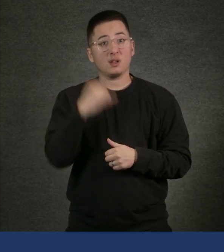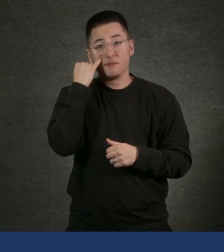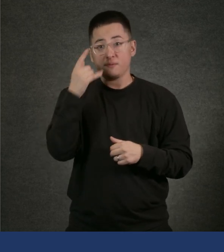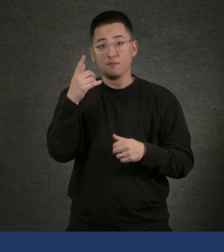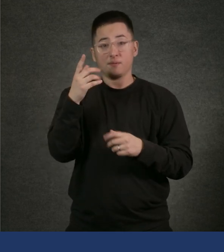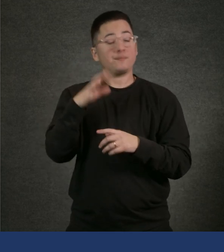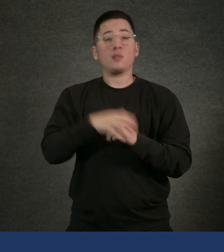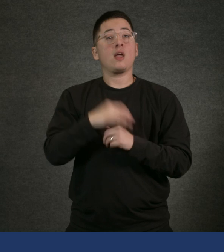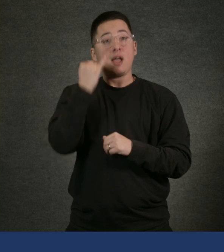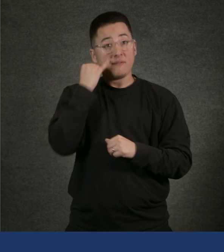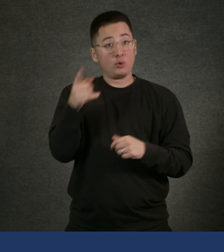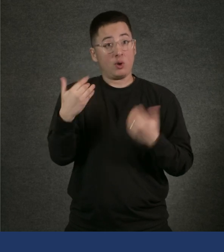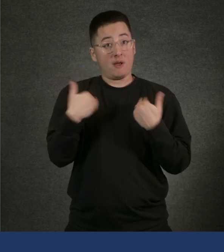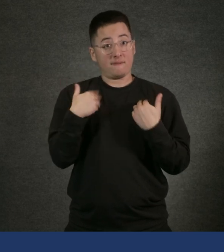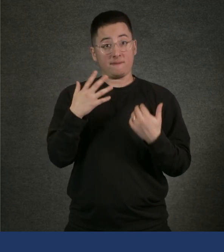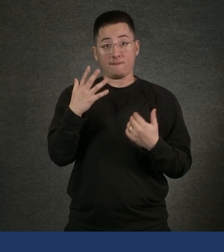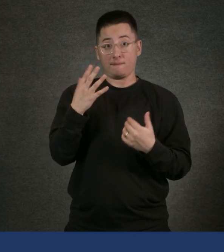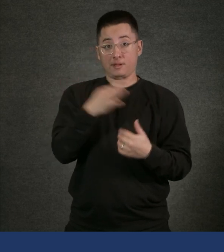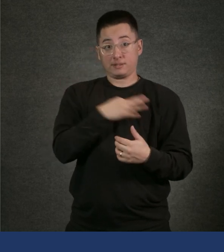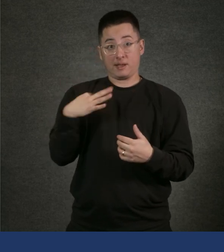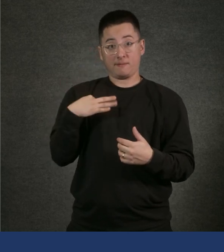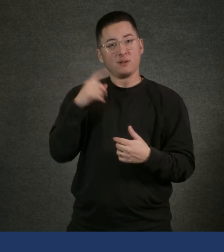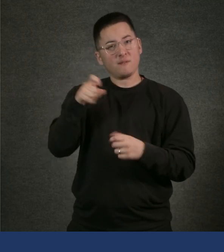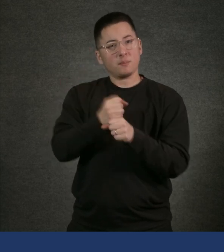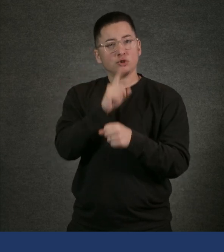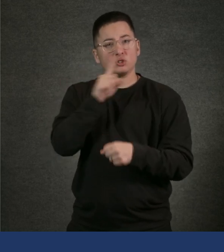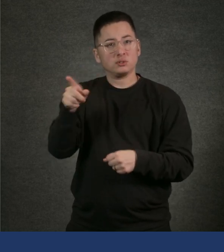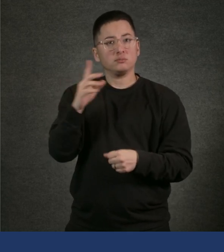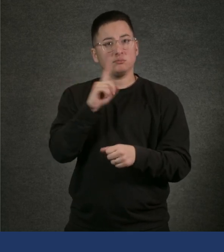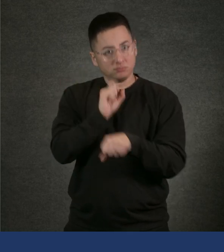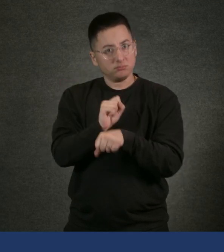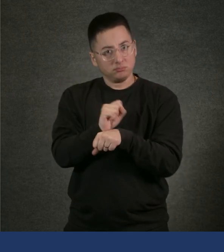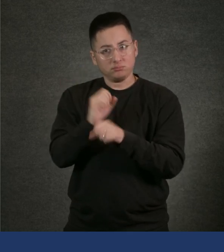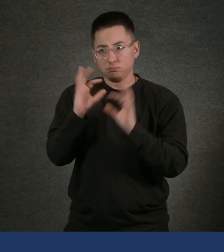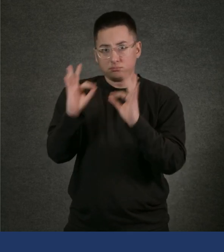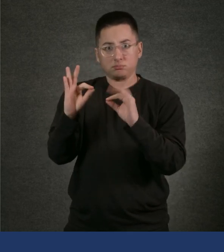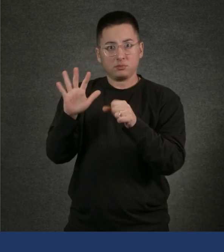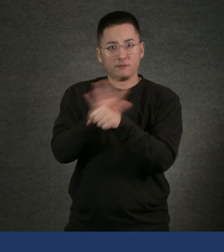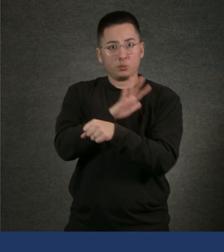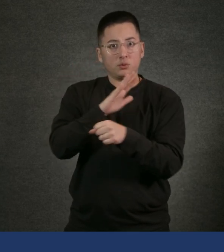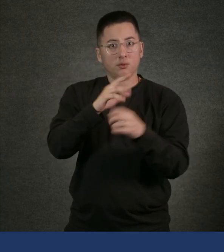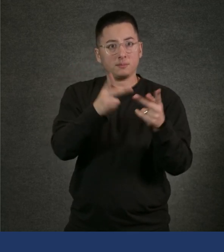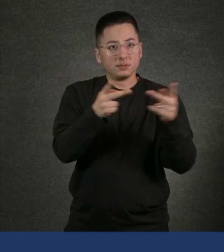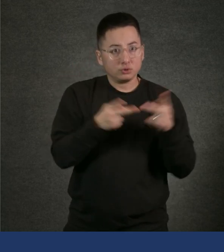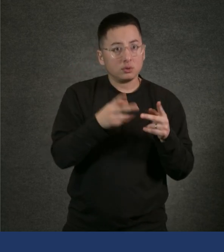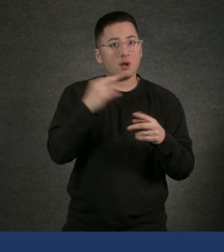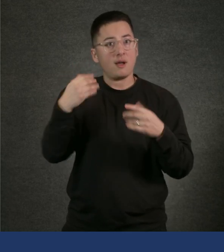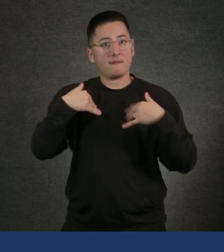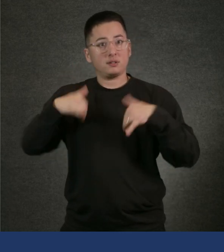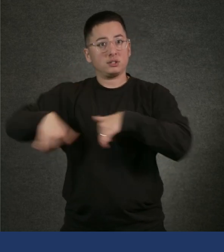and we certainly are not enforcing them. We could be preventing harmful errors and injuries.